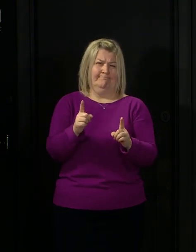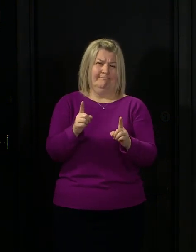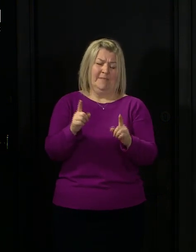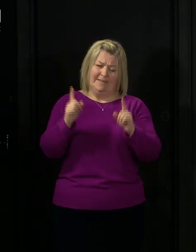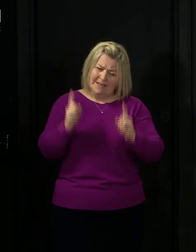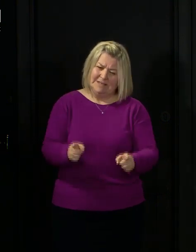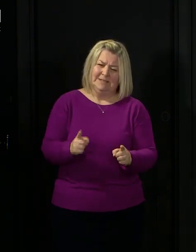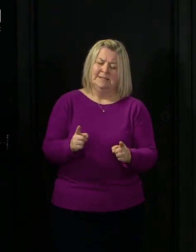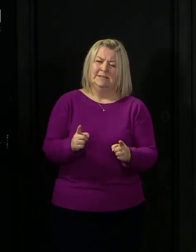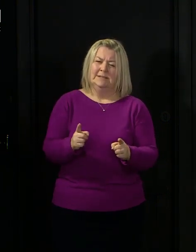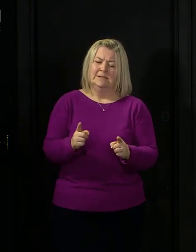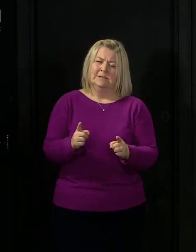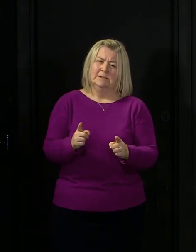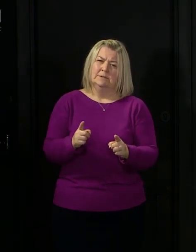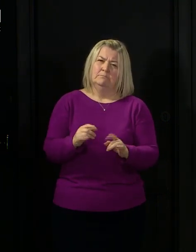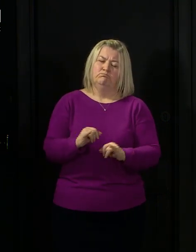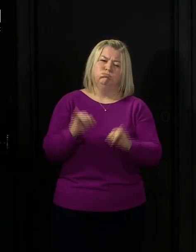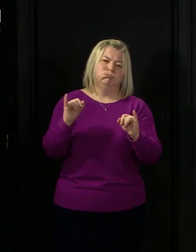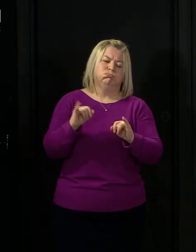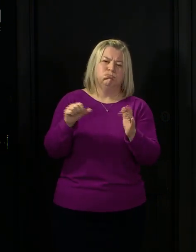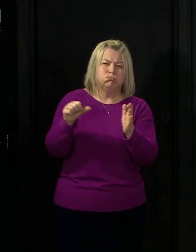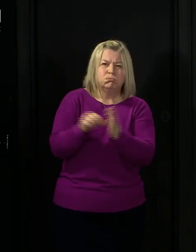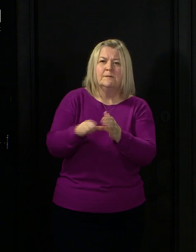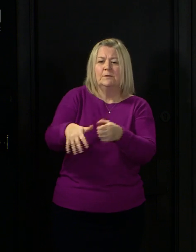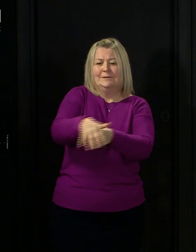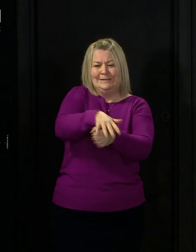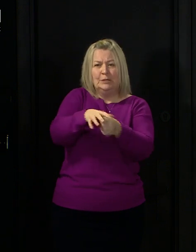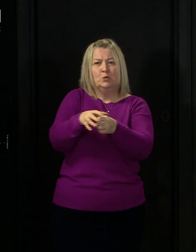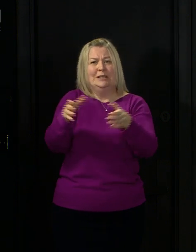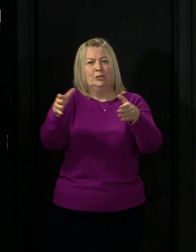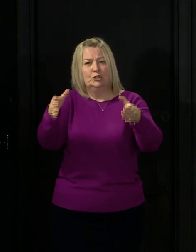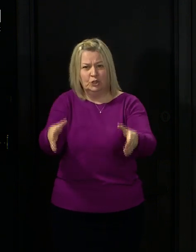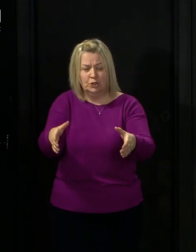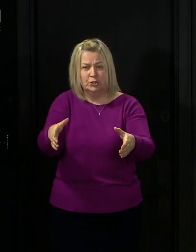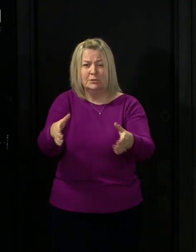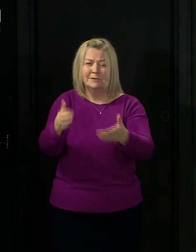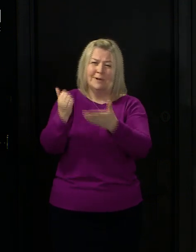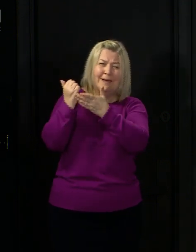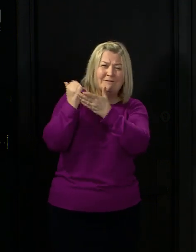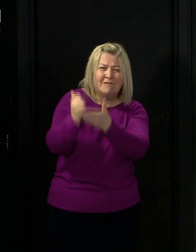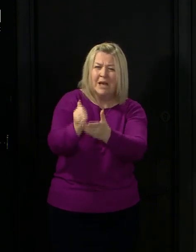difficult situation for the country, we are giving advice and it is important that we